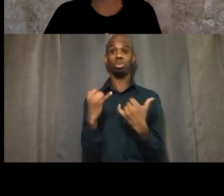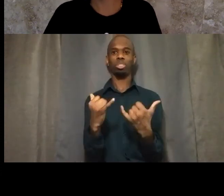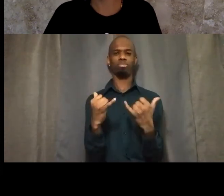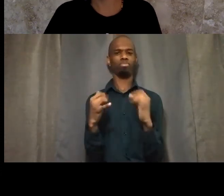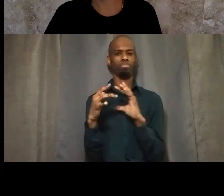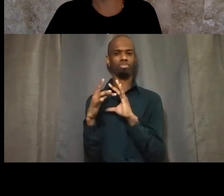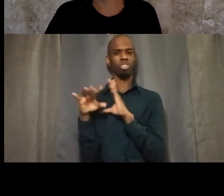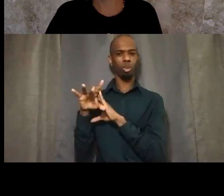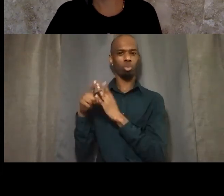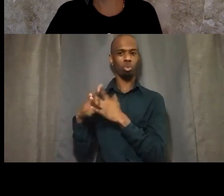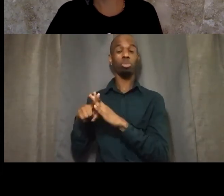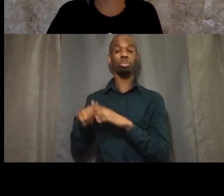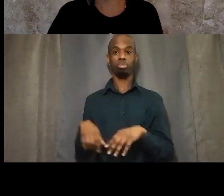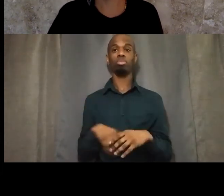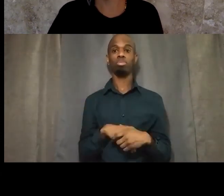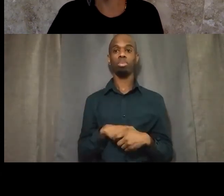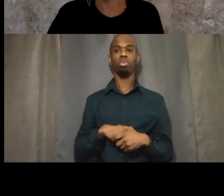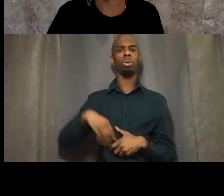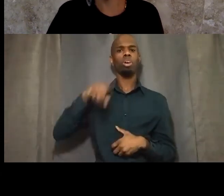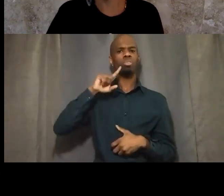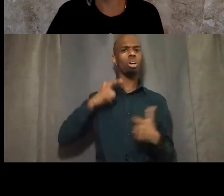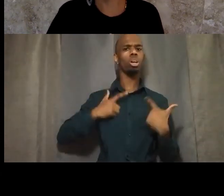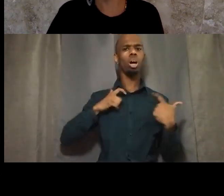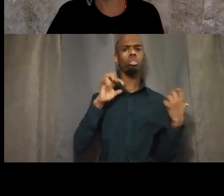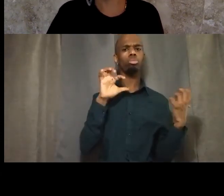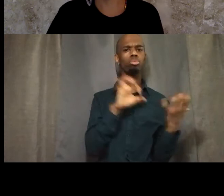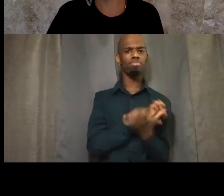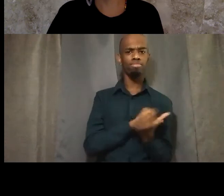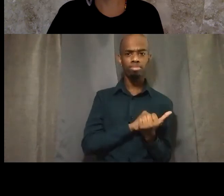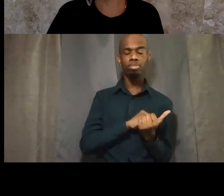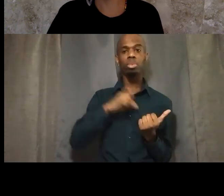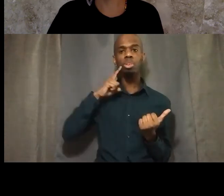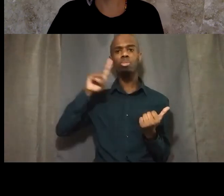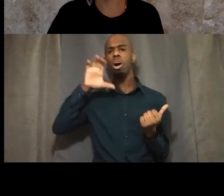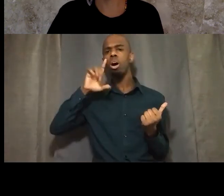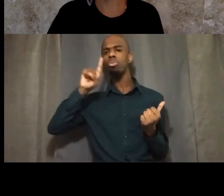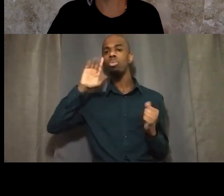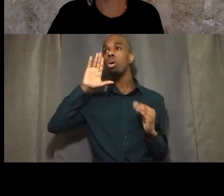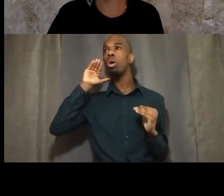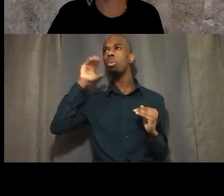and the search for hope, for a brand new day and the right to feel seen.